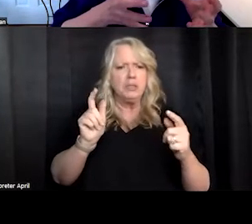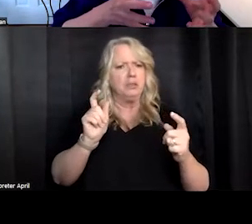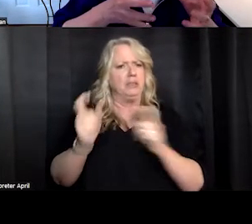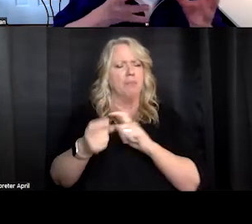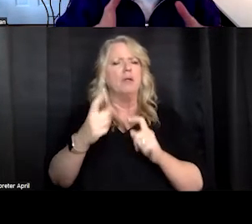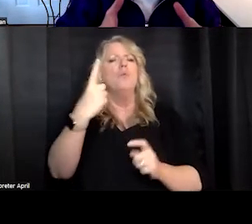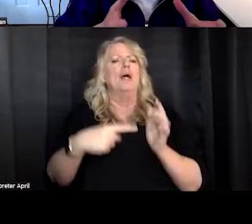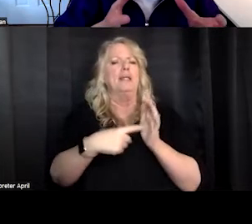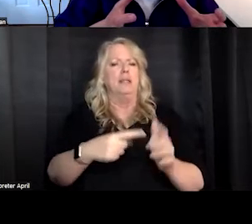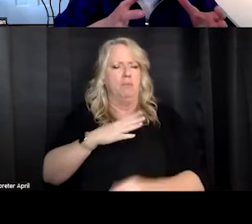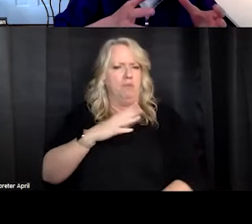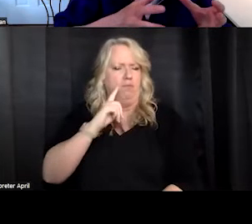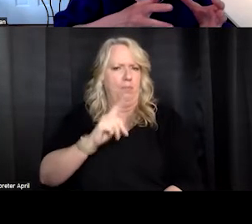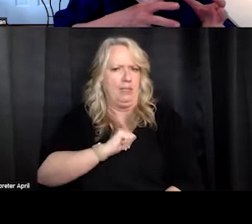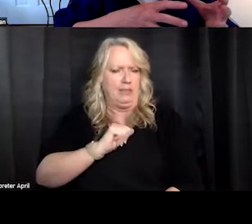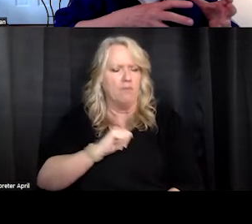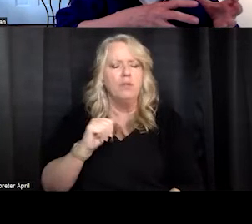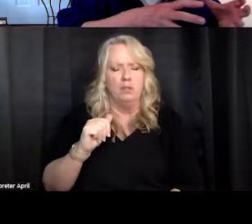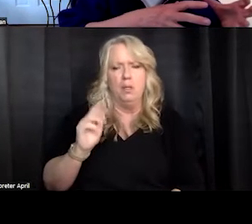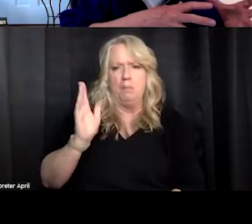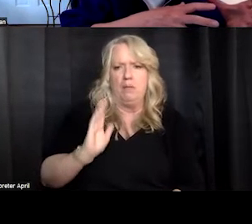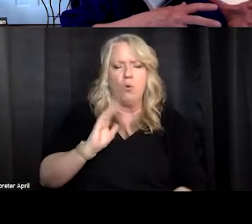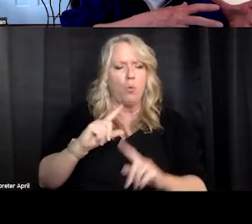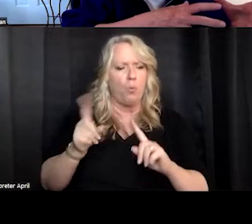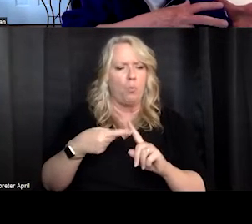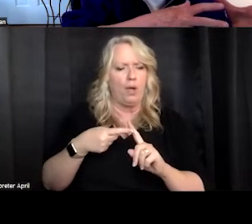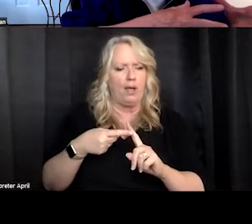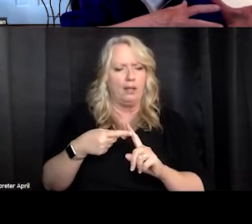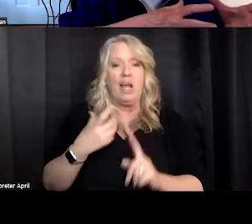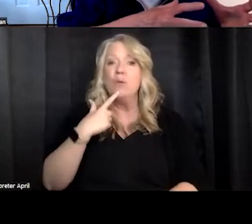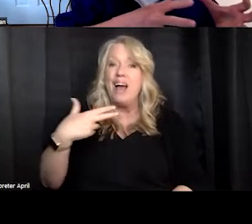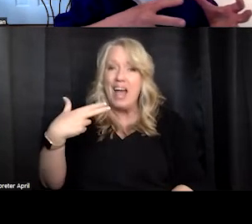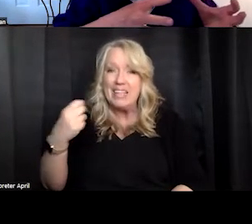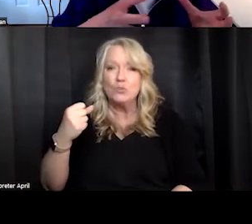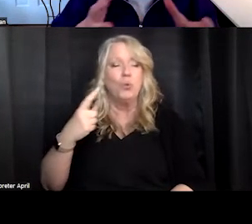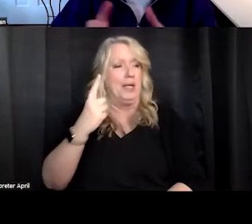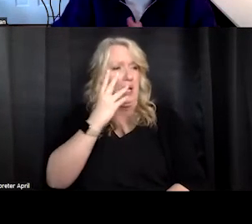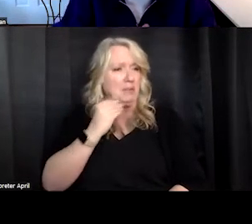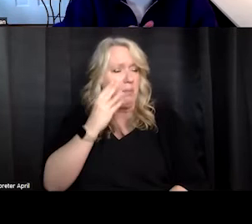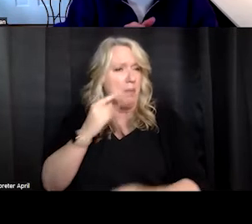ARE ACTUALLY, AN EFFORT TO BE ADAPTIVE , USE AN EXAMPLE OF MYSELF.